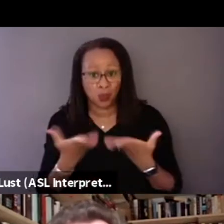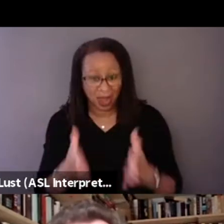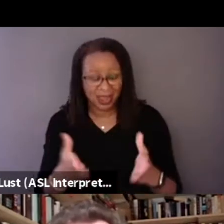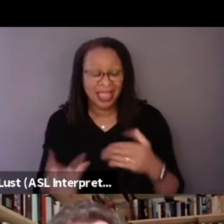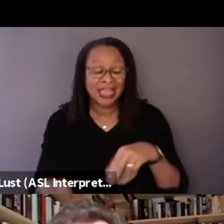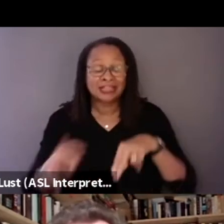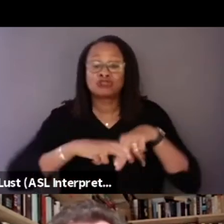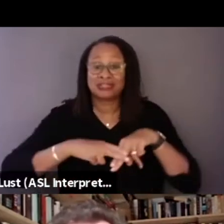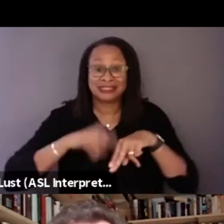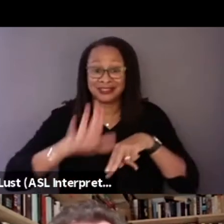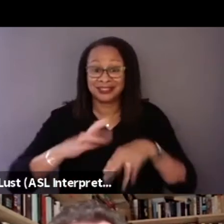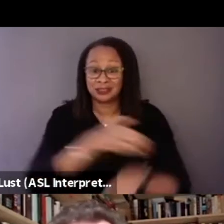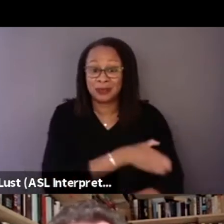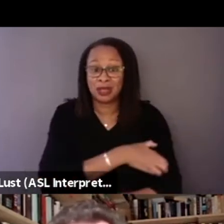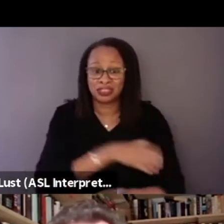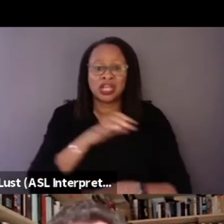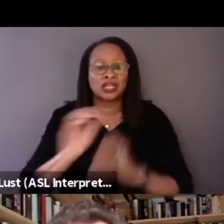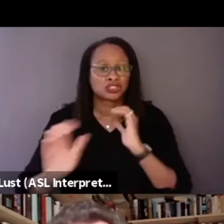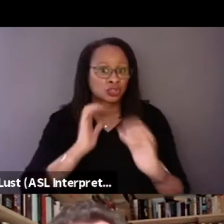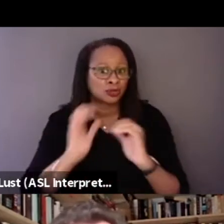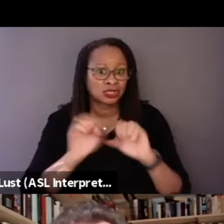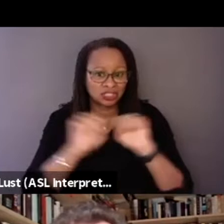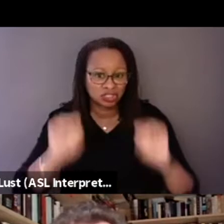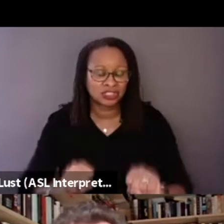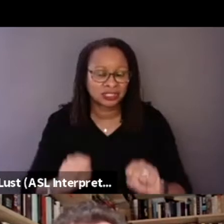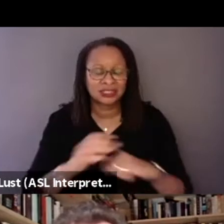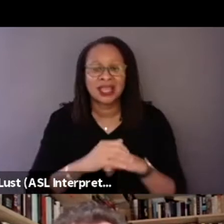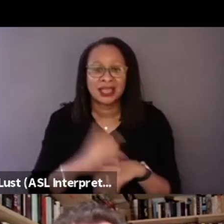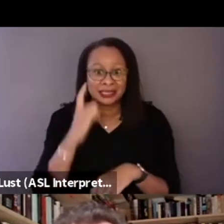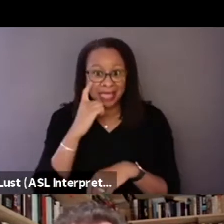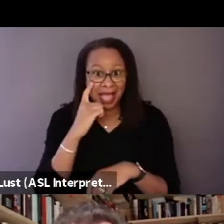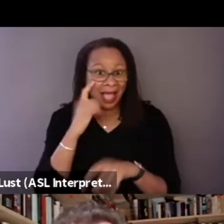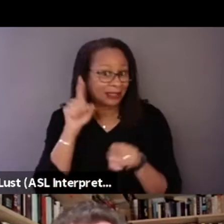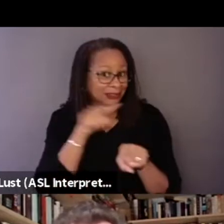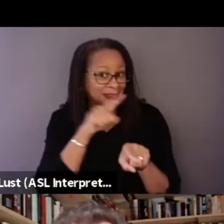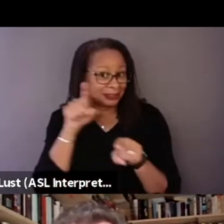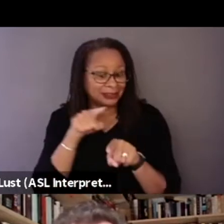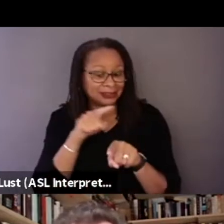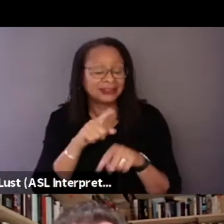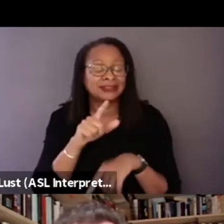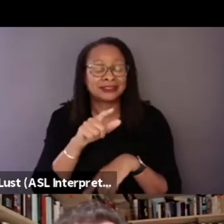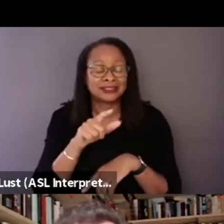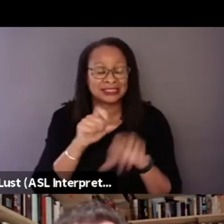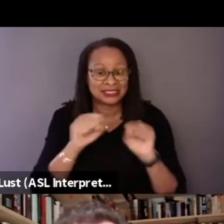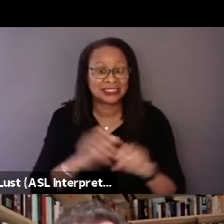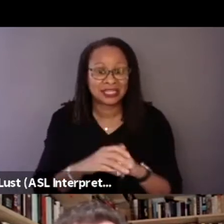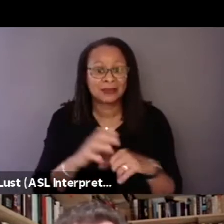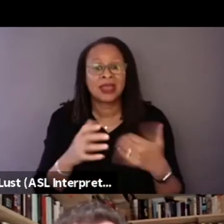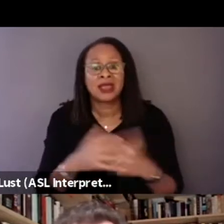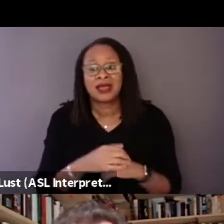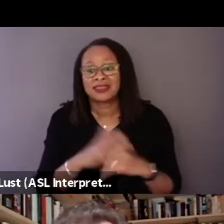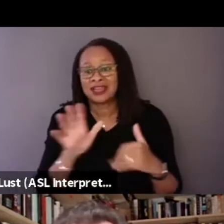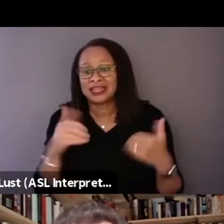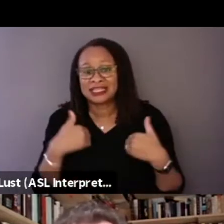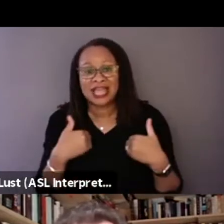his communication system, his eye gaze system that allowed him to testify that he's having this conversation with today.